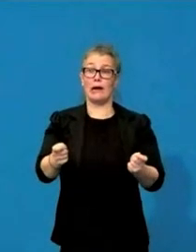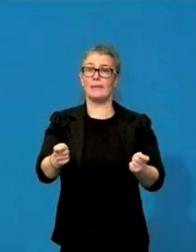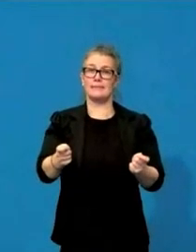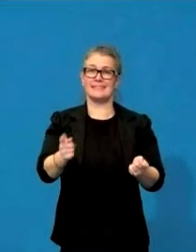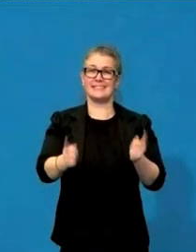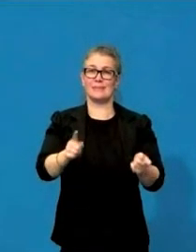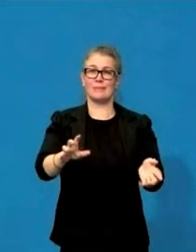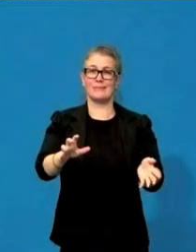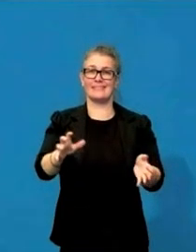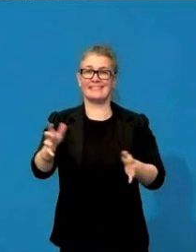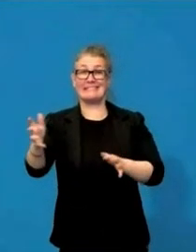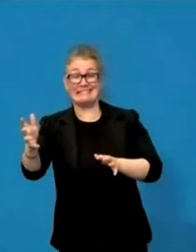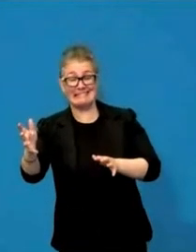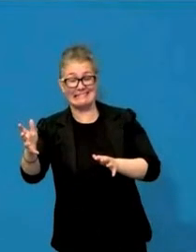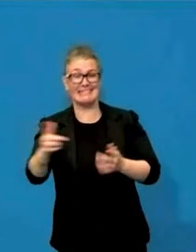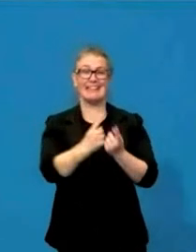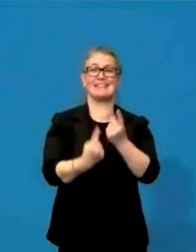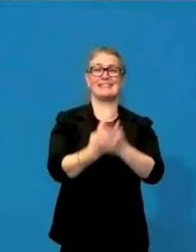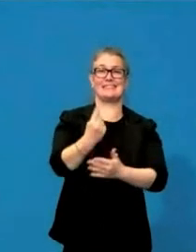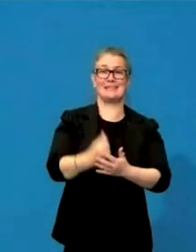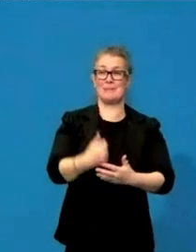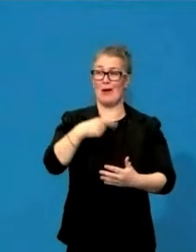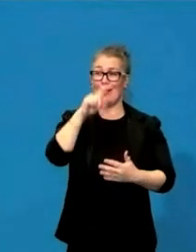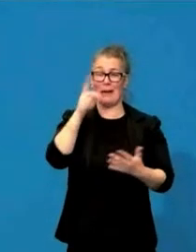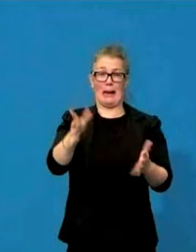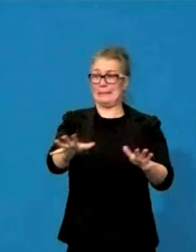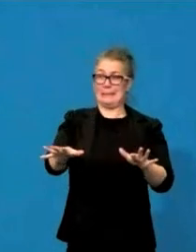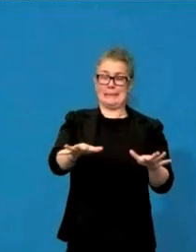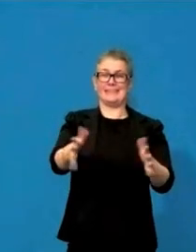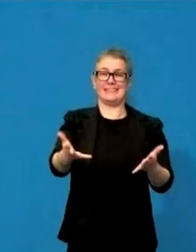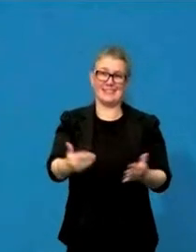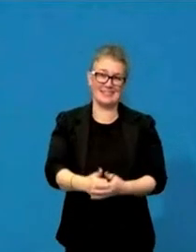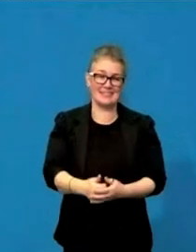a lot of things do happen that's beyond our control. So, we try to manage as best we can.